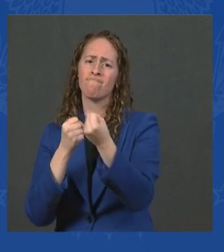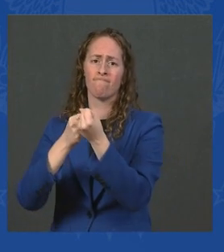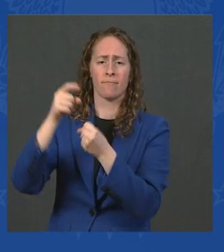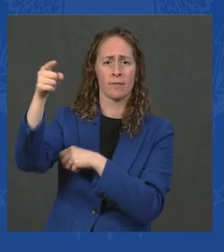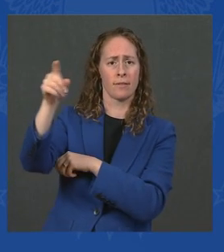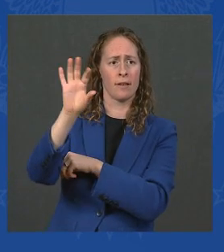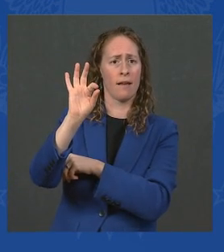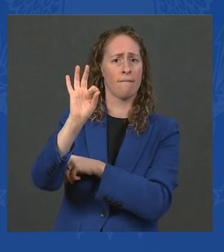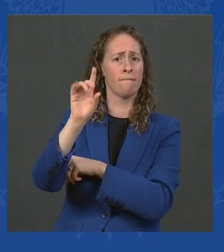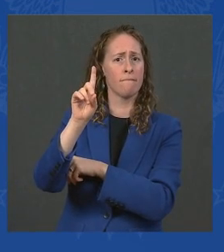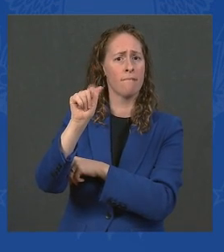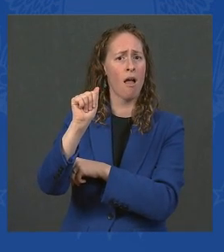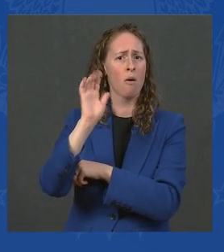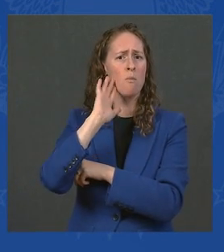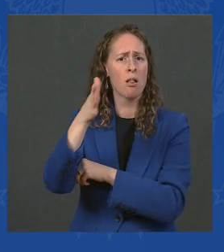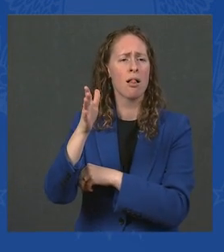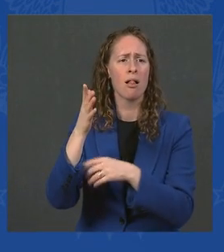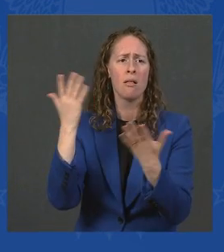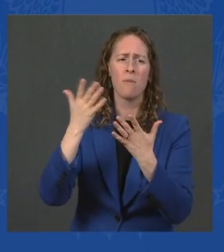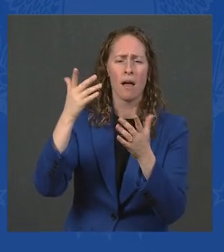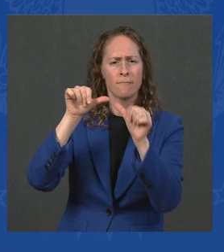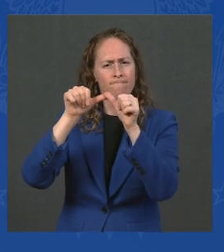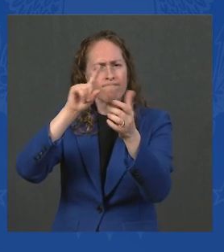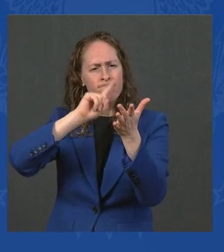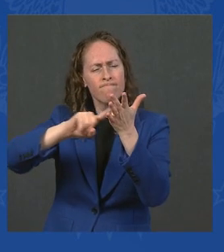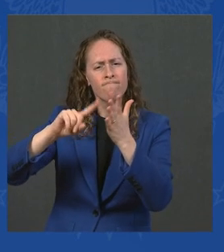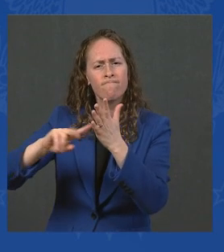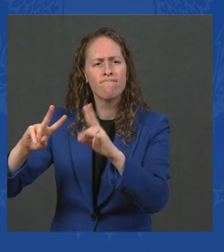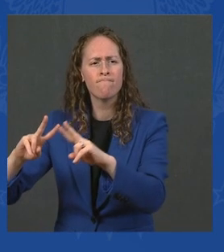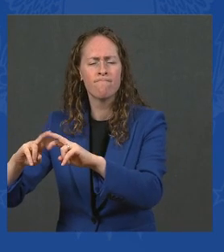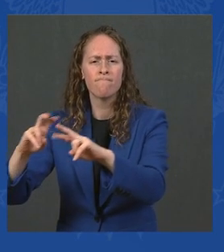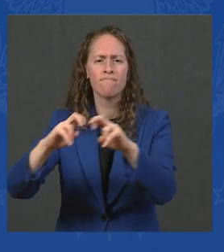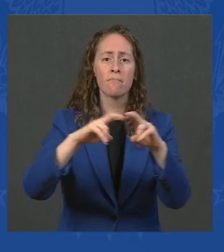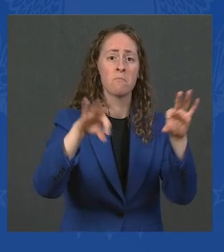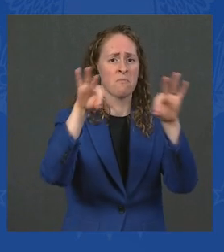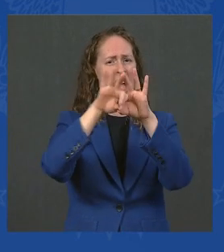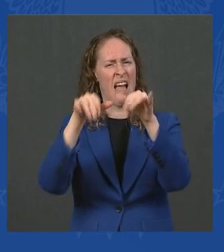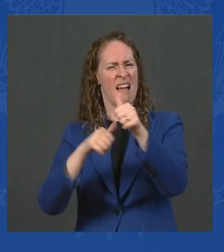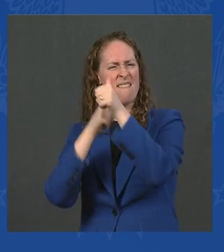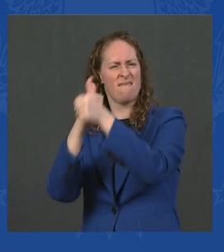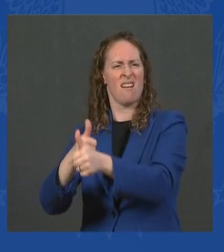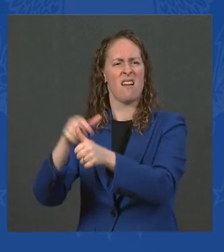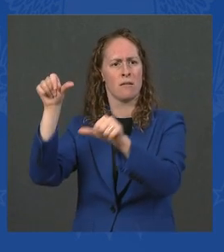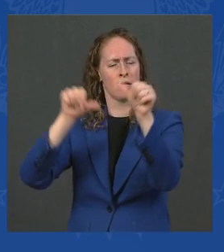on its ongoing efforts to do the science as safely and as quickly as possible.